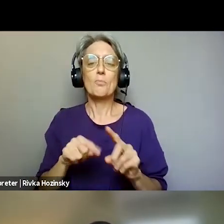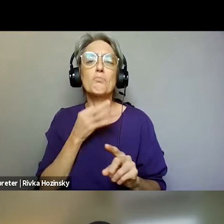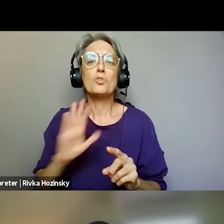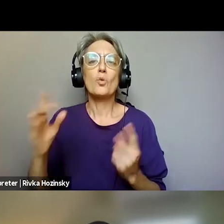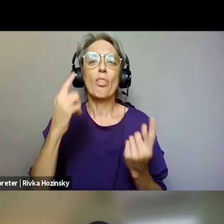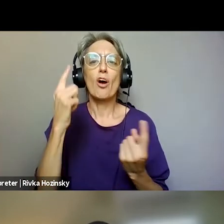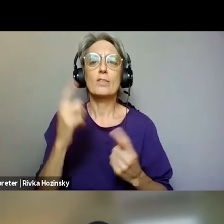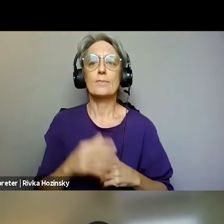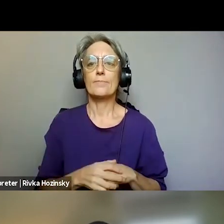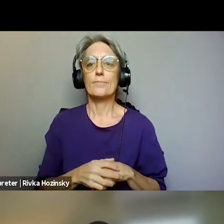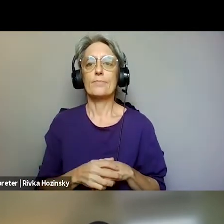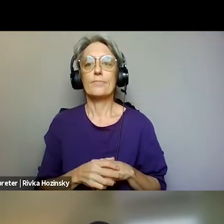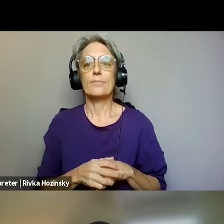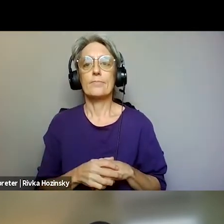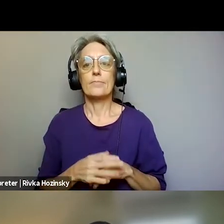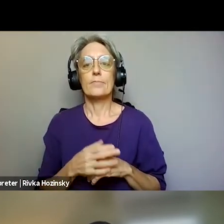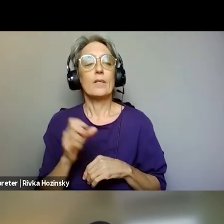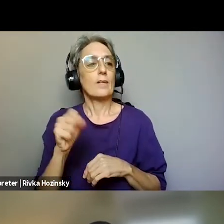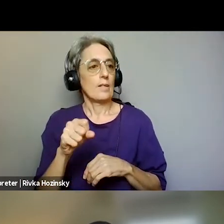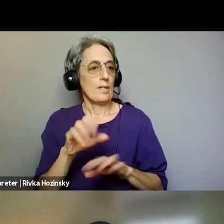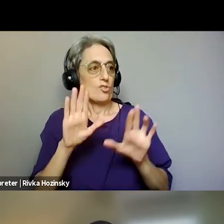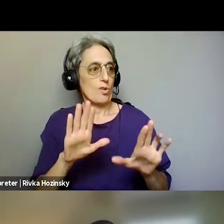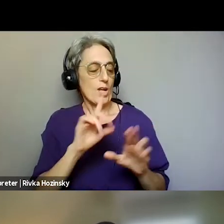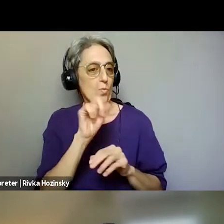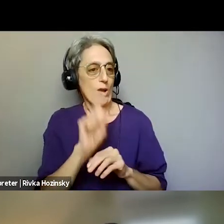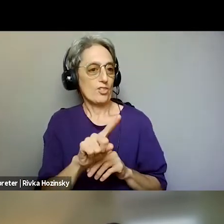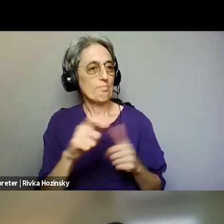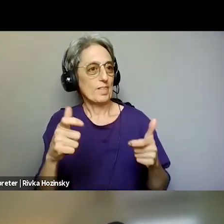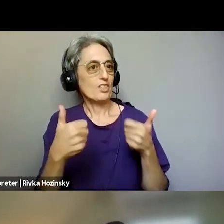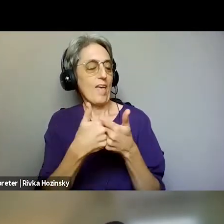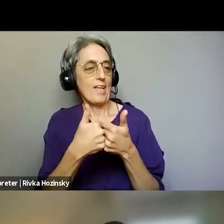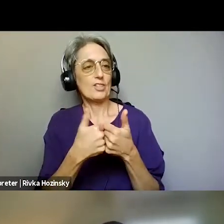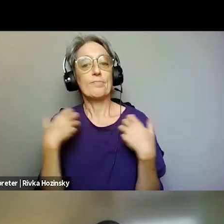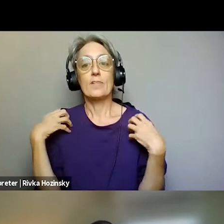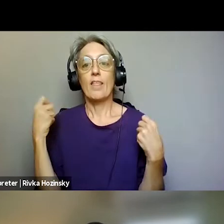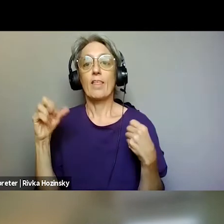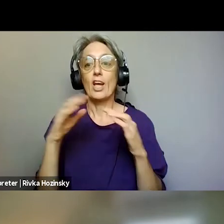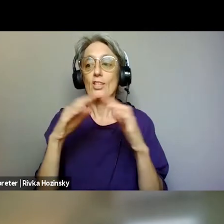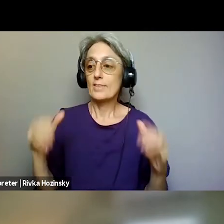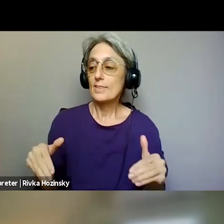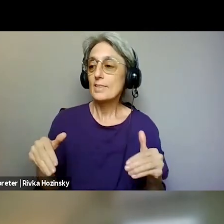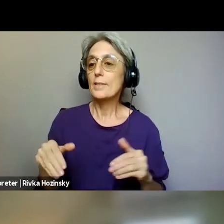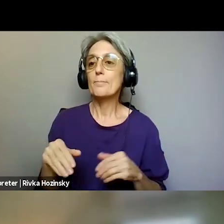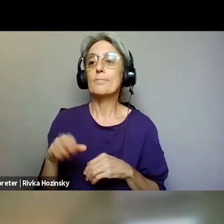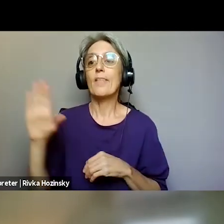challenging question. I think from a health system policy and planning perspective, the commonalities